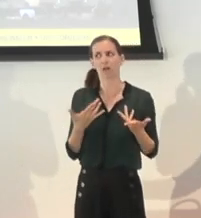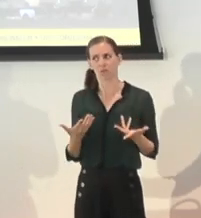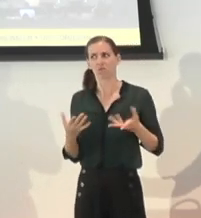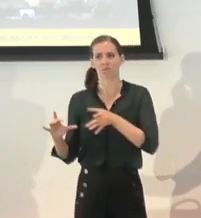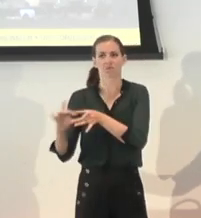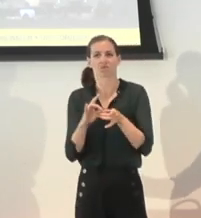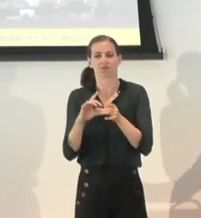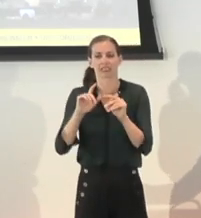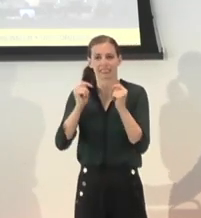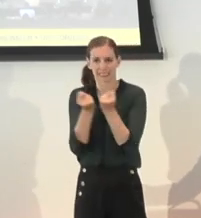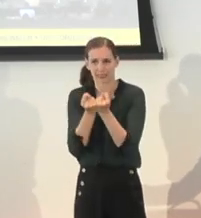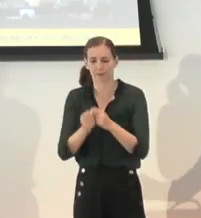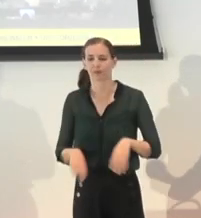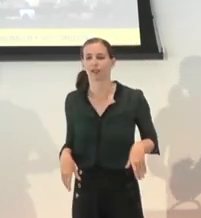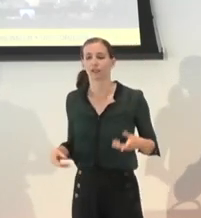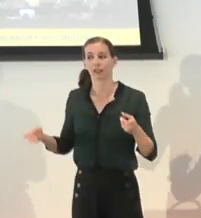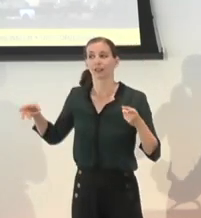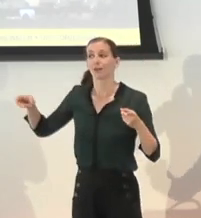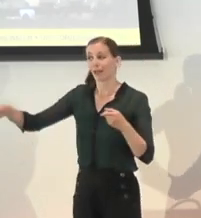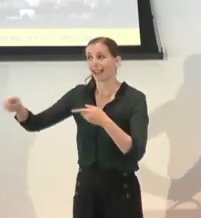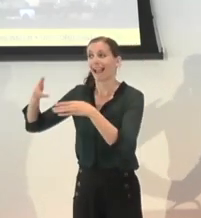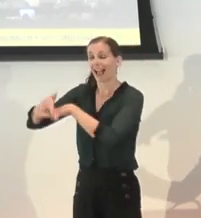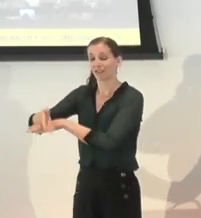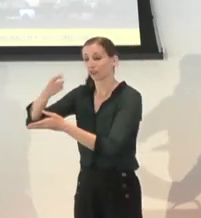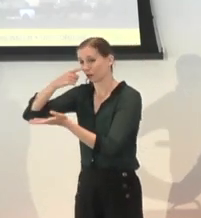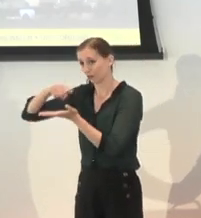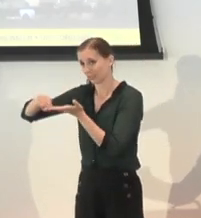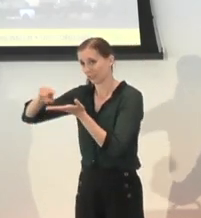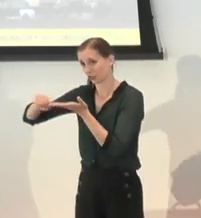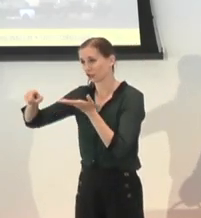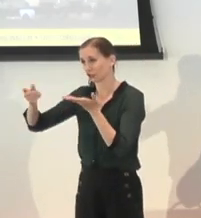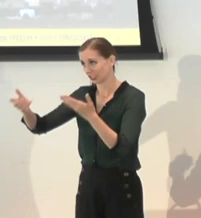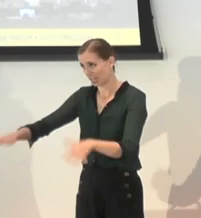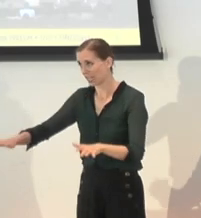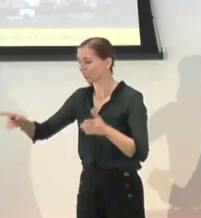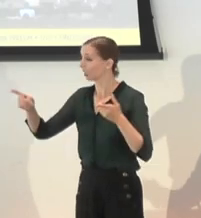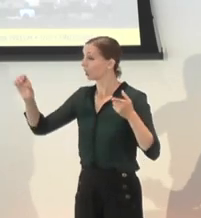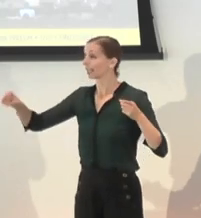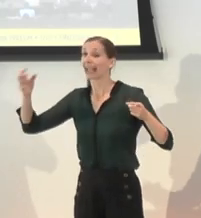the research is done so they can follow through and understand where their contribution went,